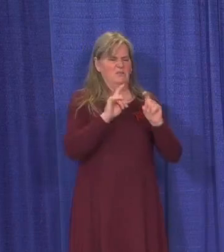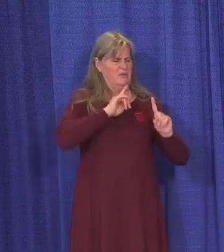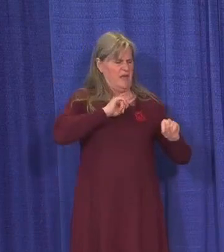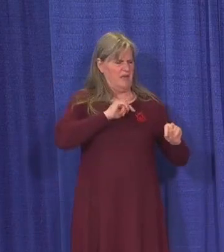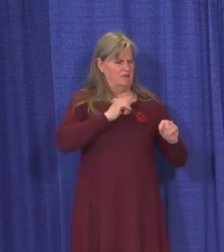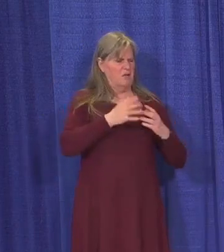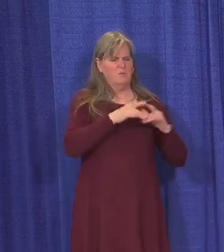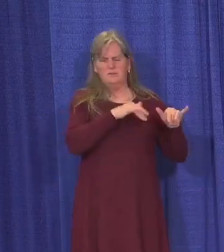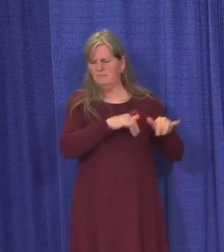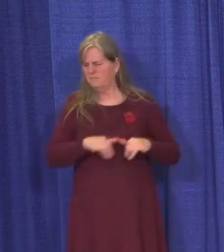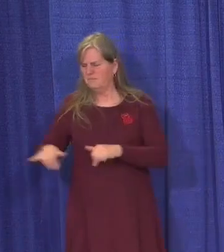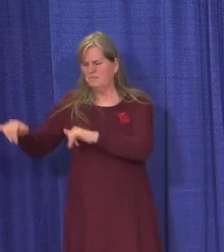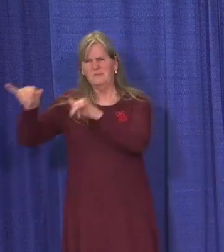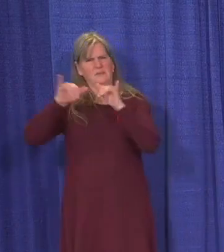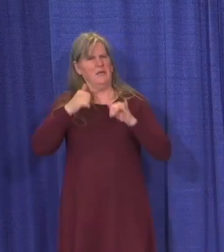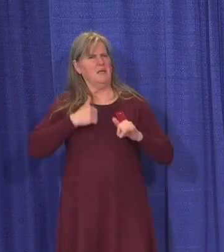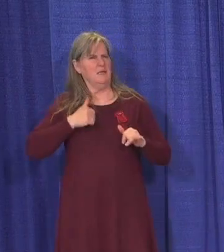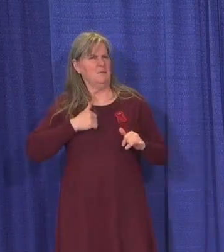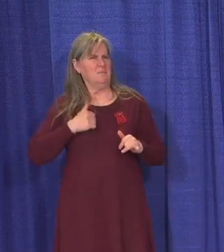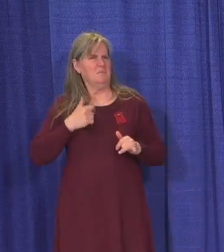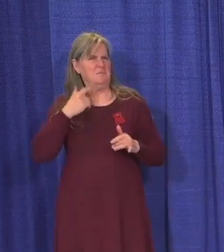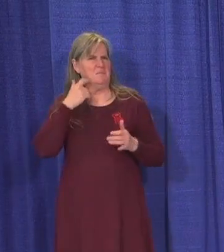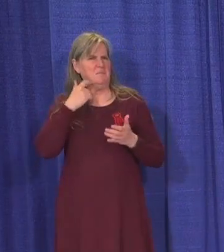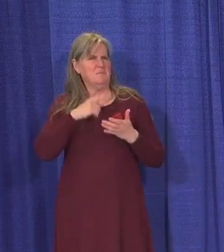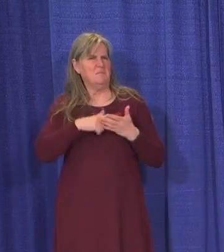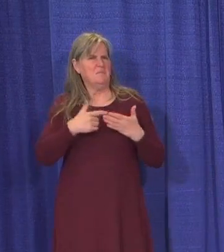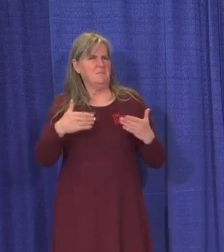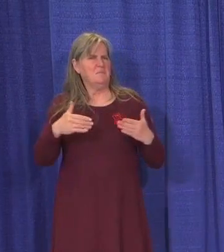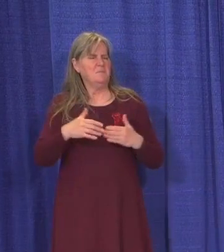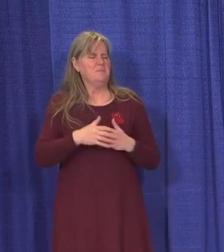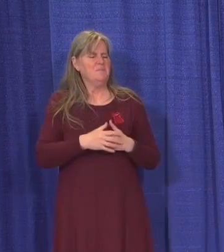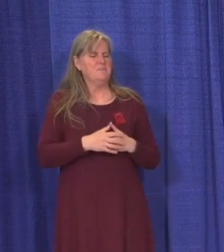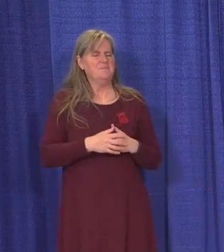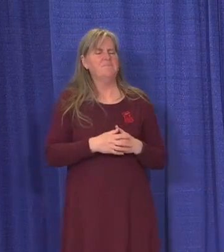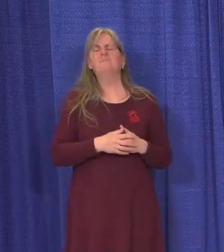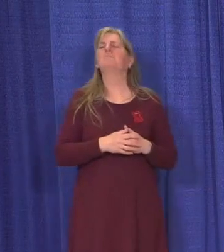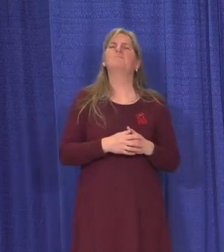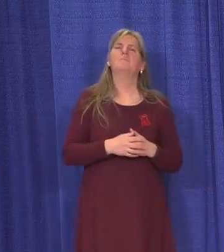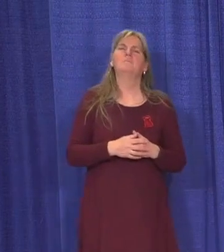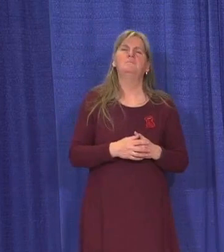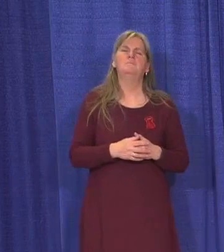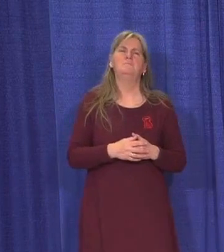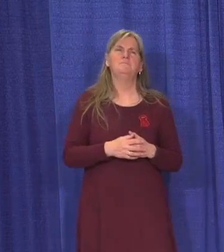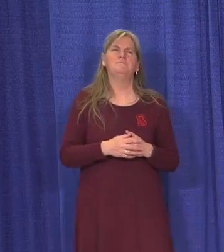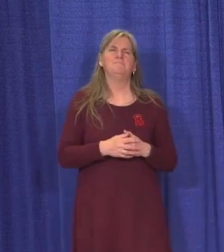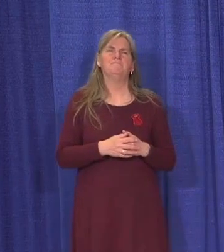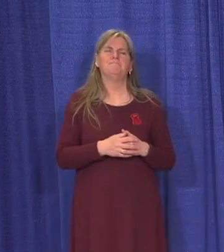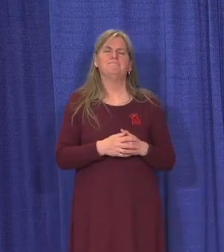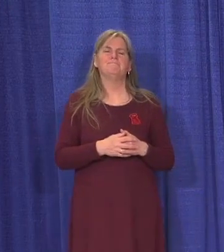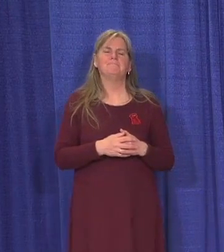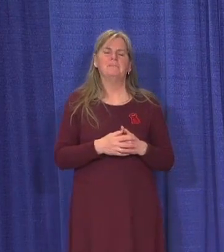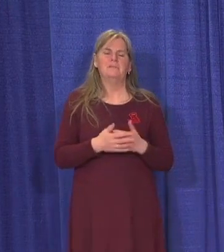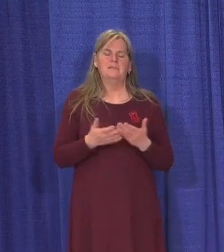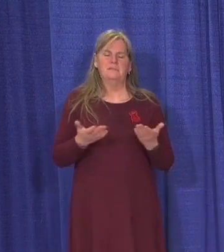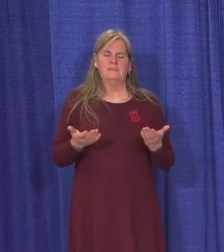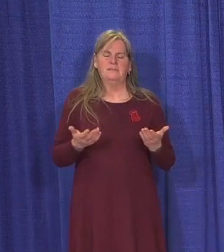in some cases transgender individuals among -- then among males and more among younger age